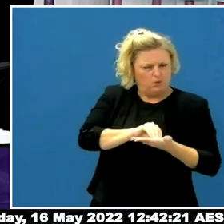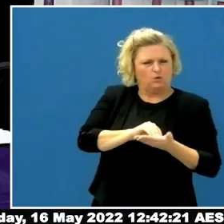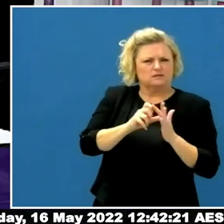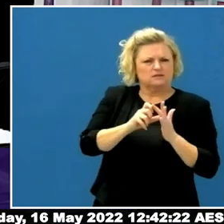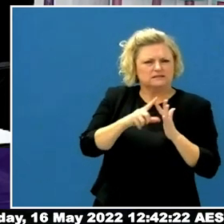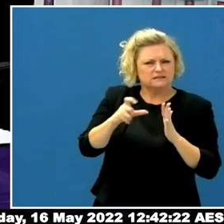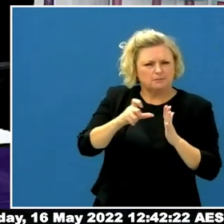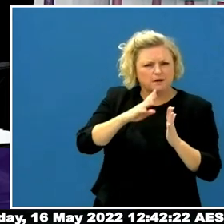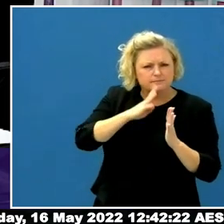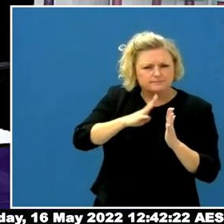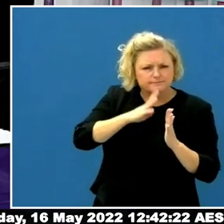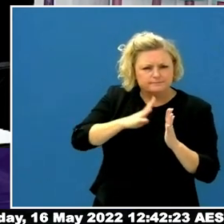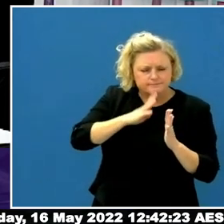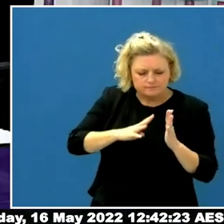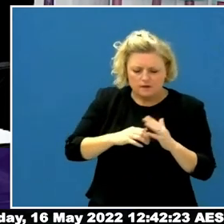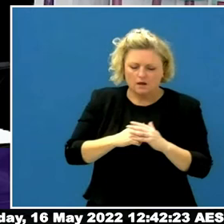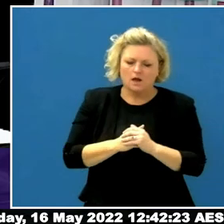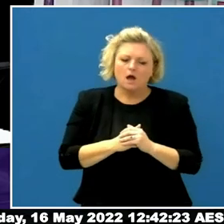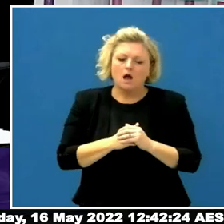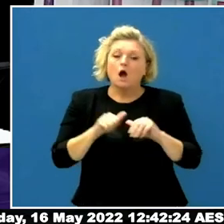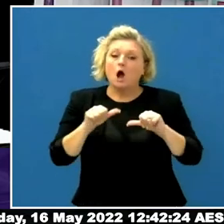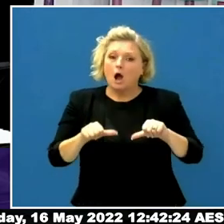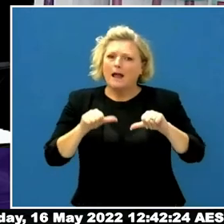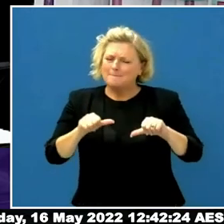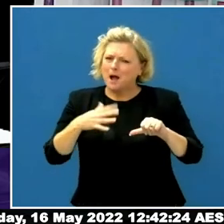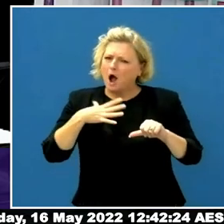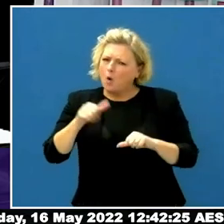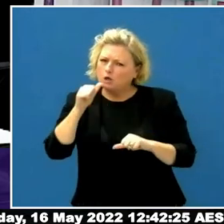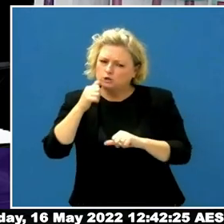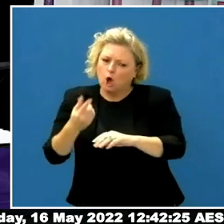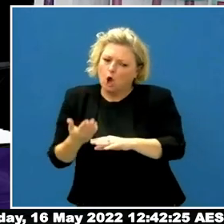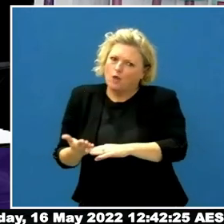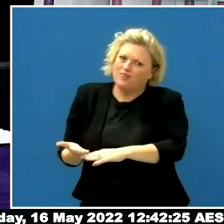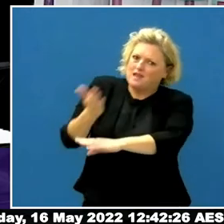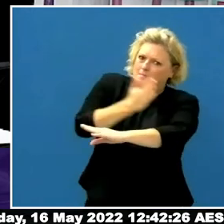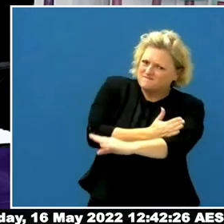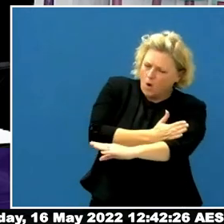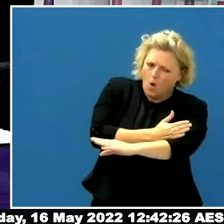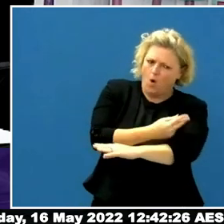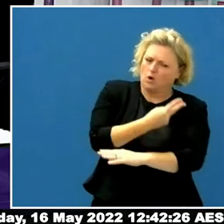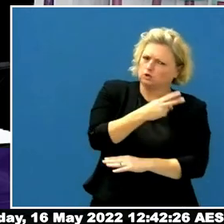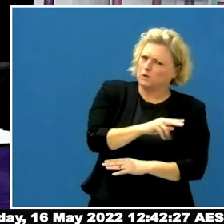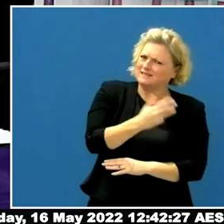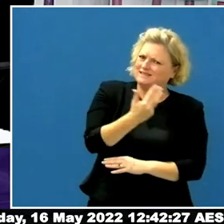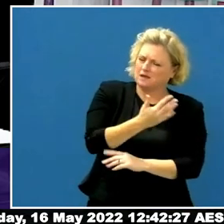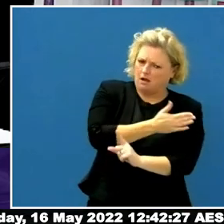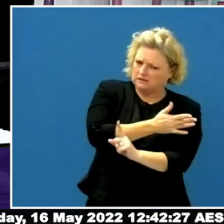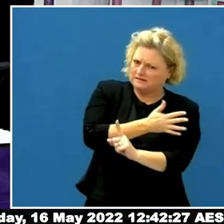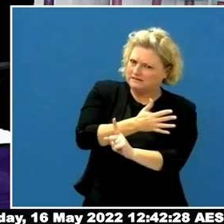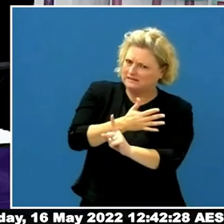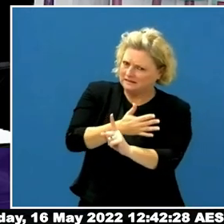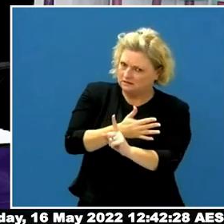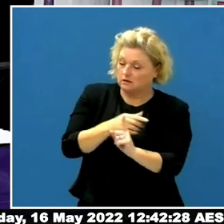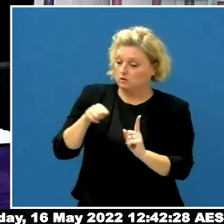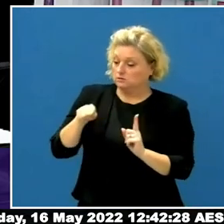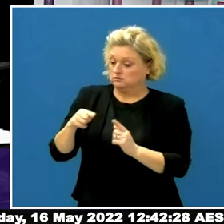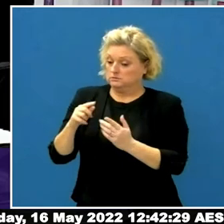NDIS plan for $117,000 and the signing of this agreement in January 2020?